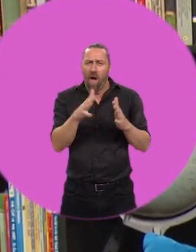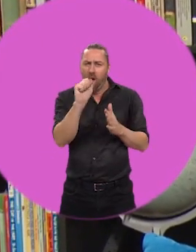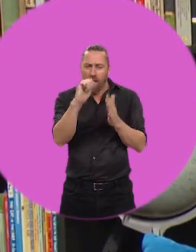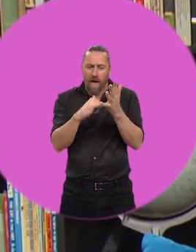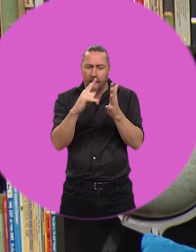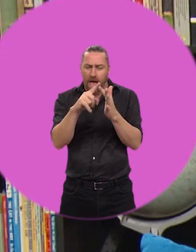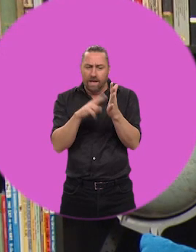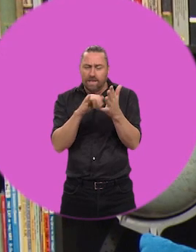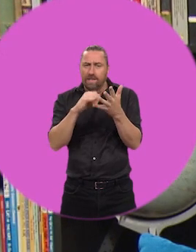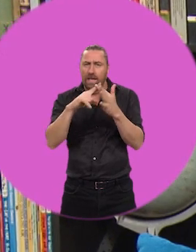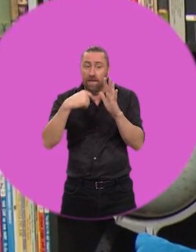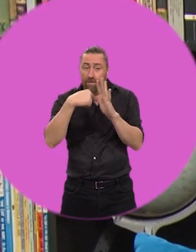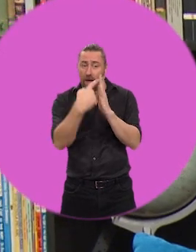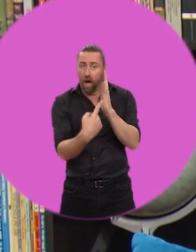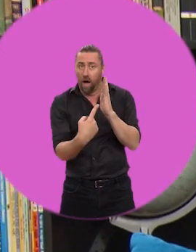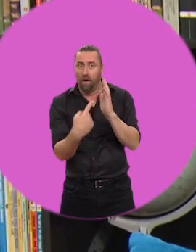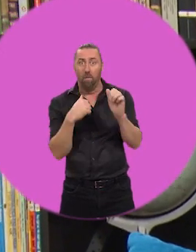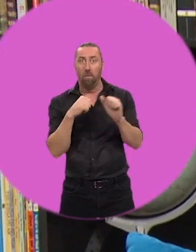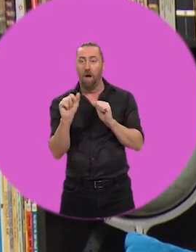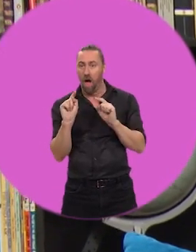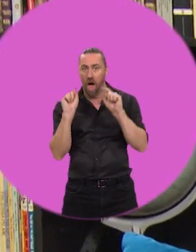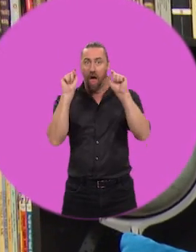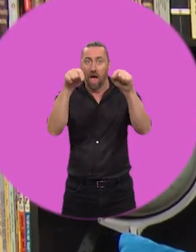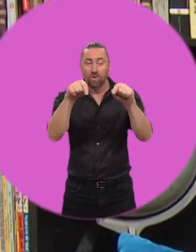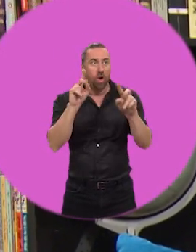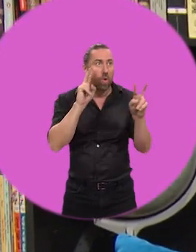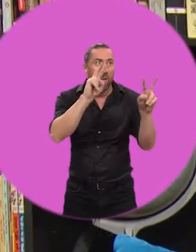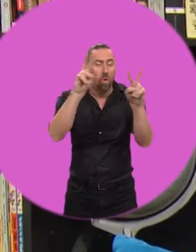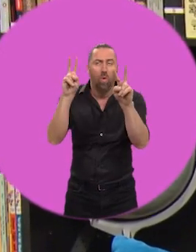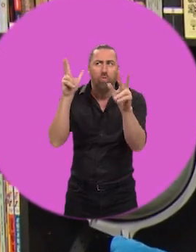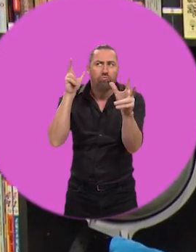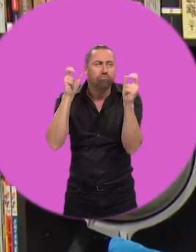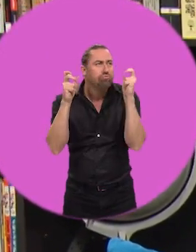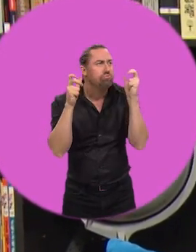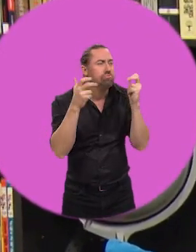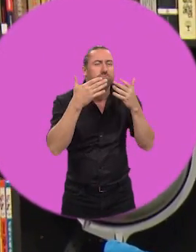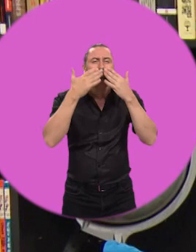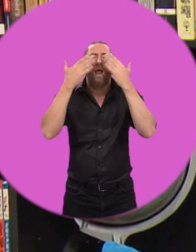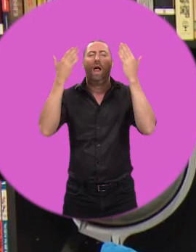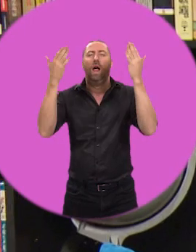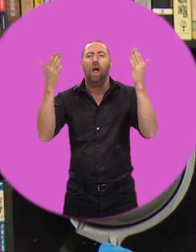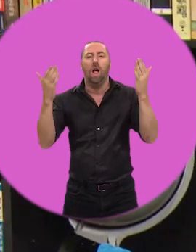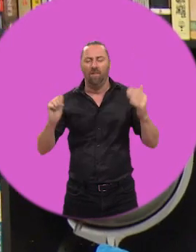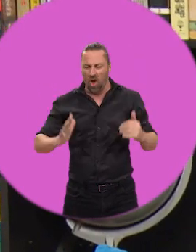is to go outside, and look, listen, and smell. There are so many interesting things